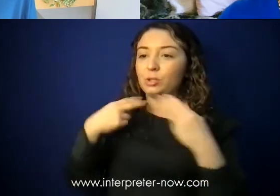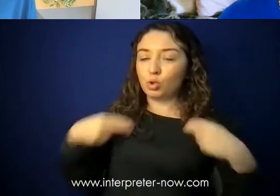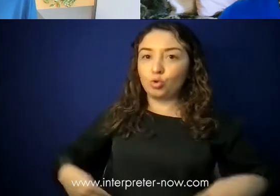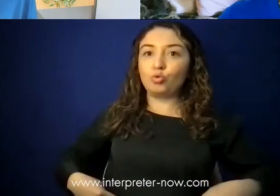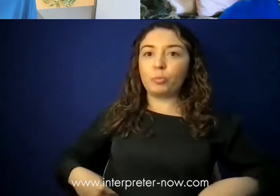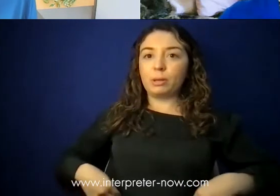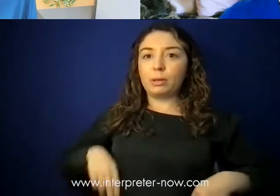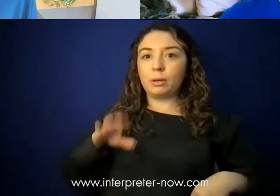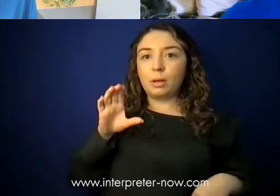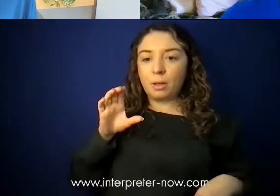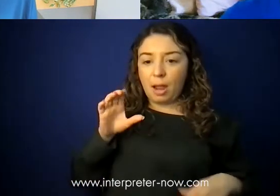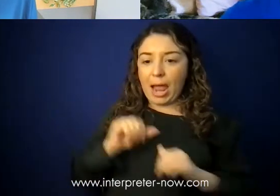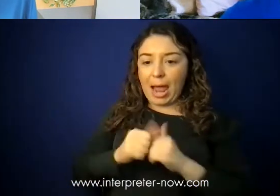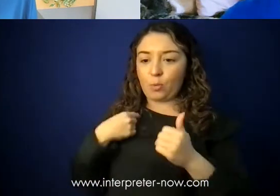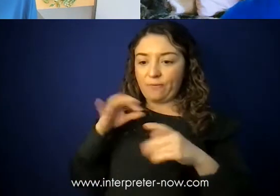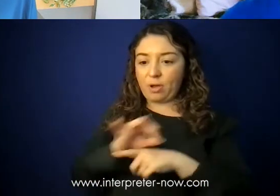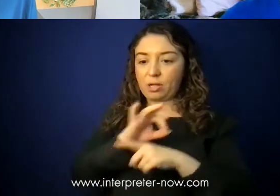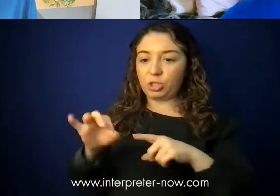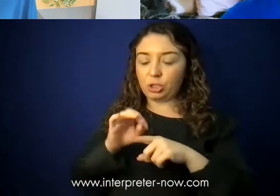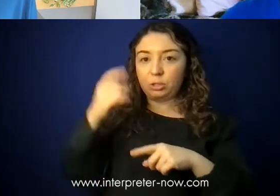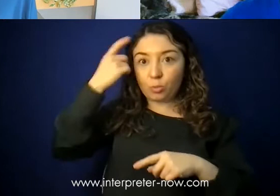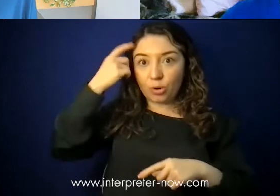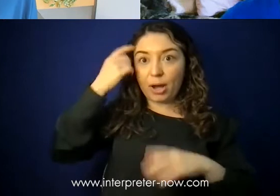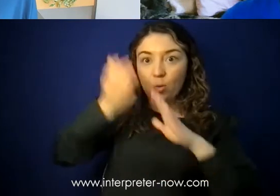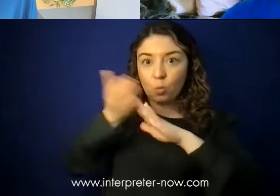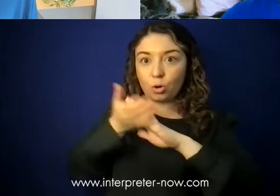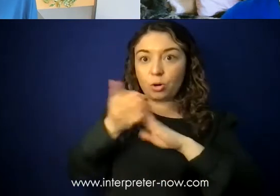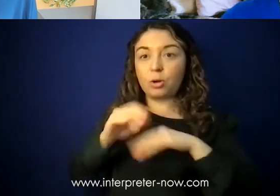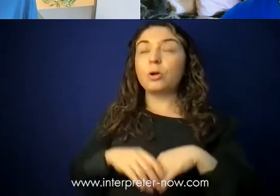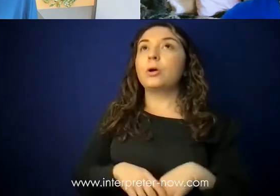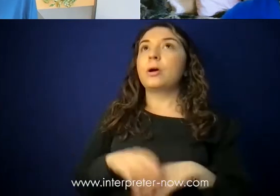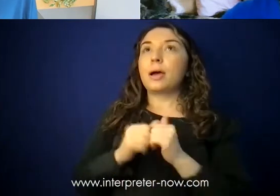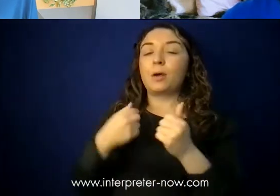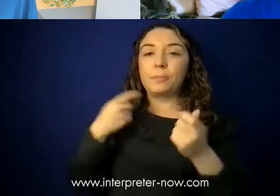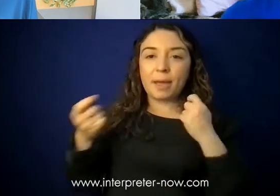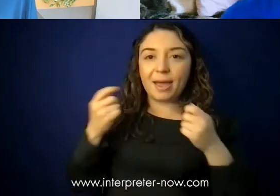In terms of how the brain works, but then also how we manage to deal with stress in our lives.